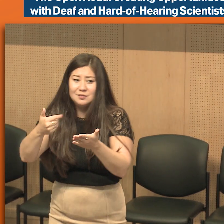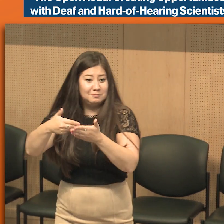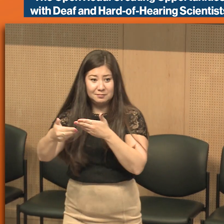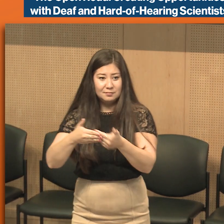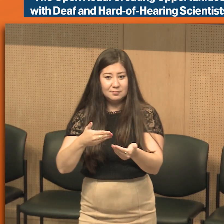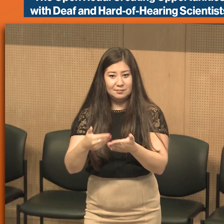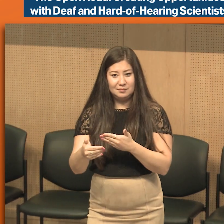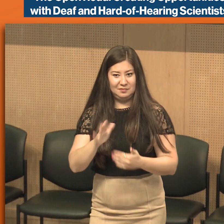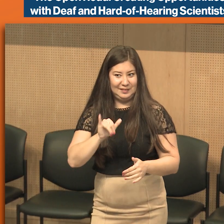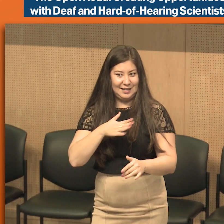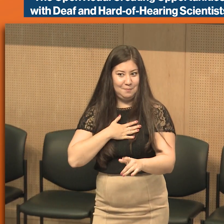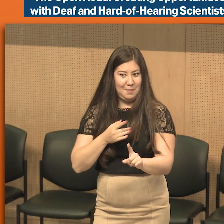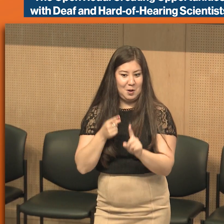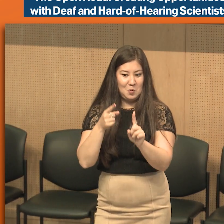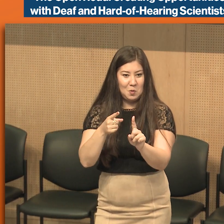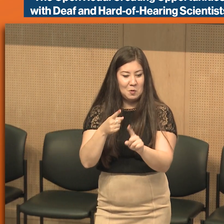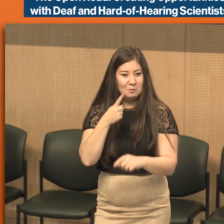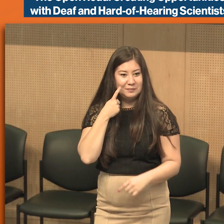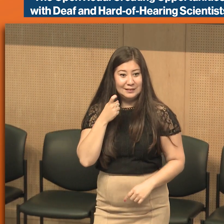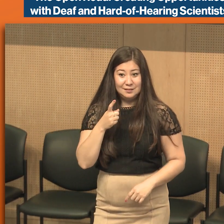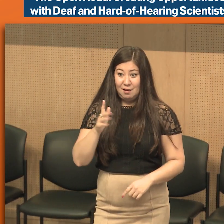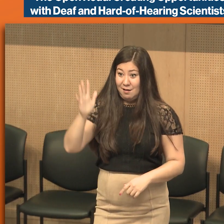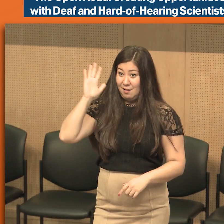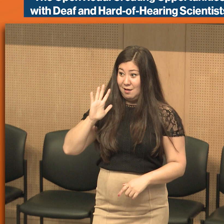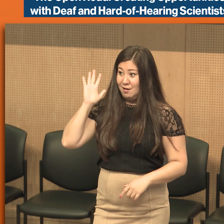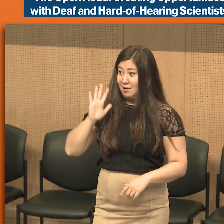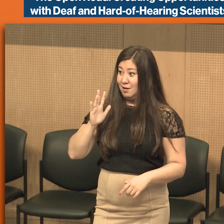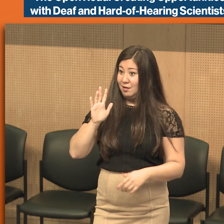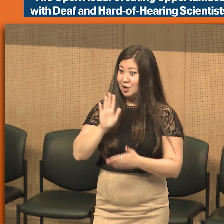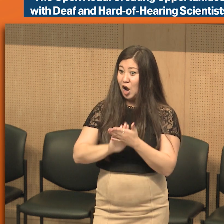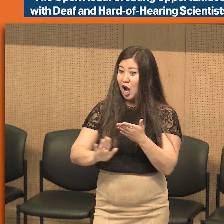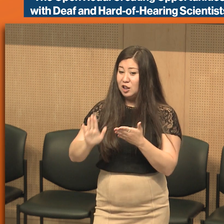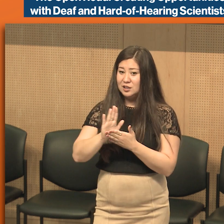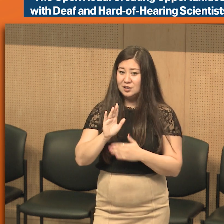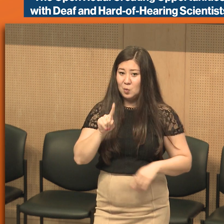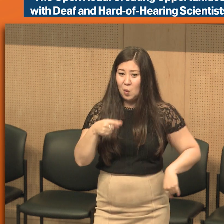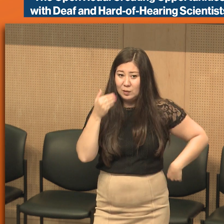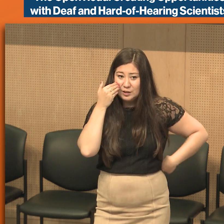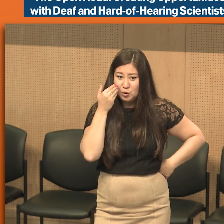I want them to be excited about learning STEM concepts. That's my goal.